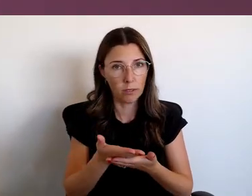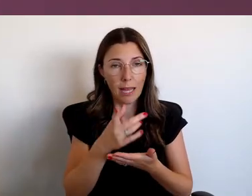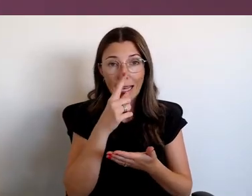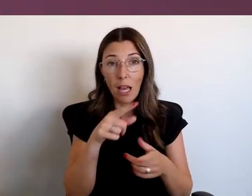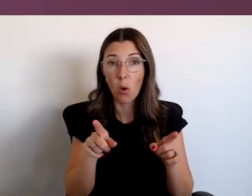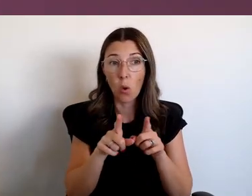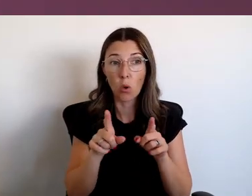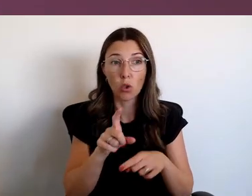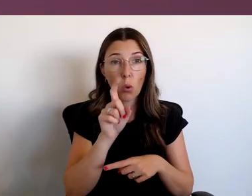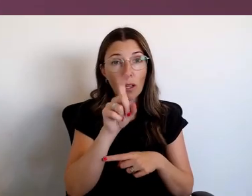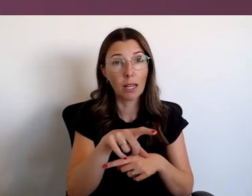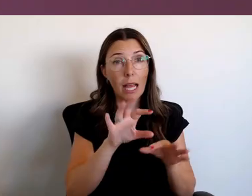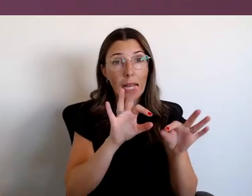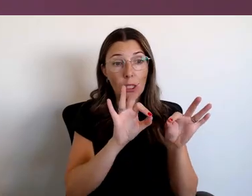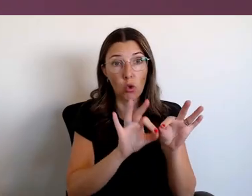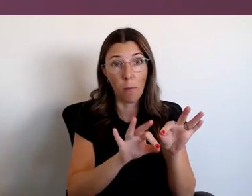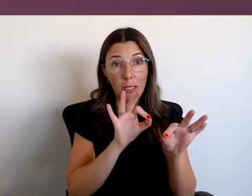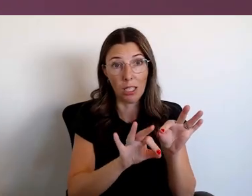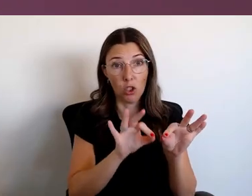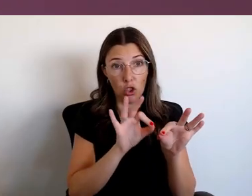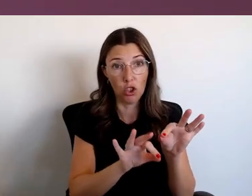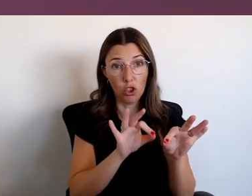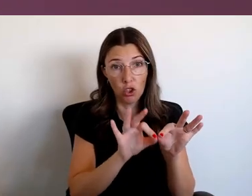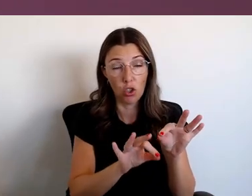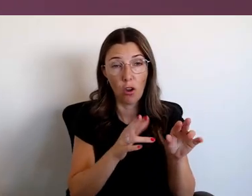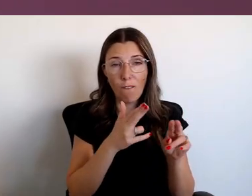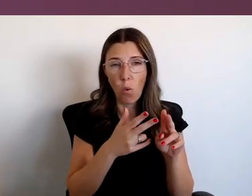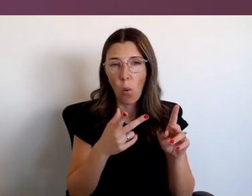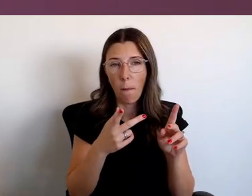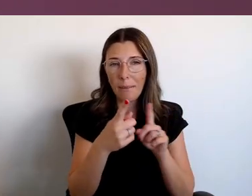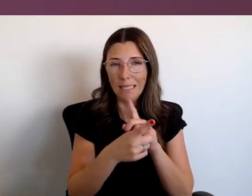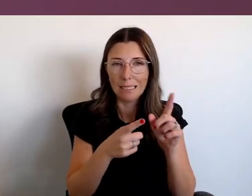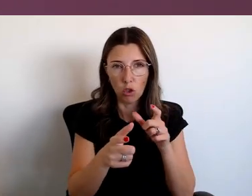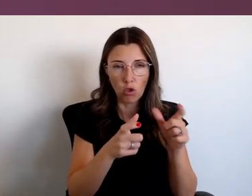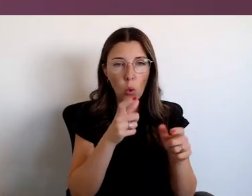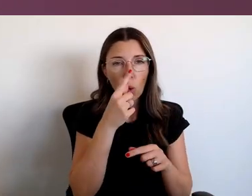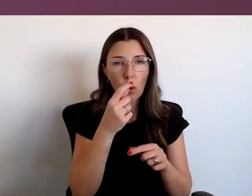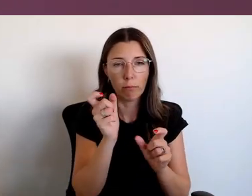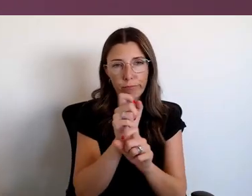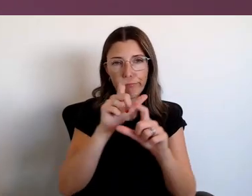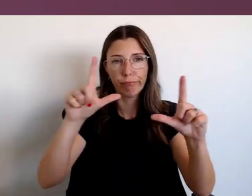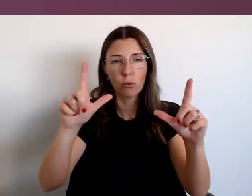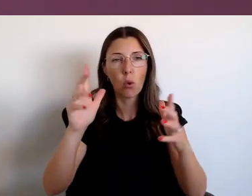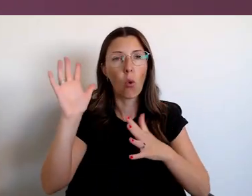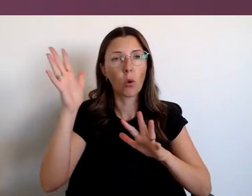You can also click Interpretation in the meeting controls to see Auslan interpreters.